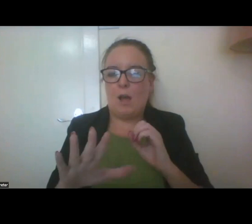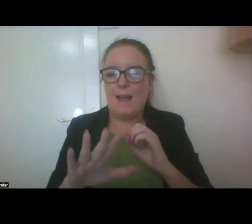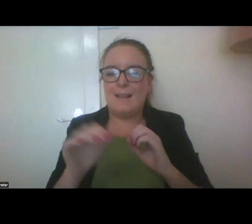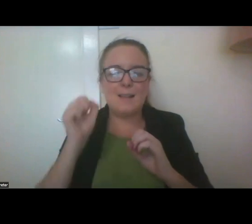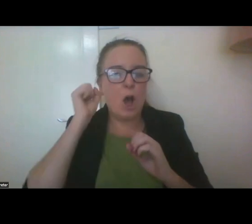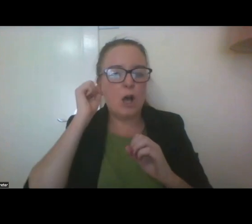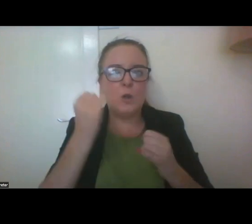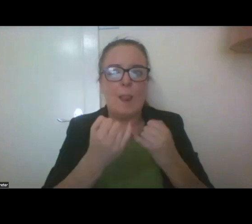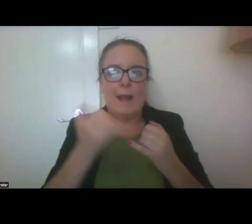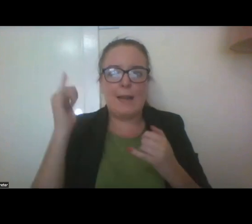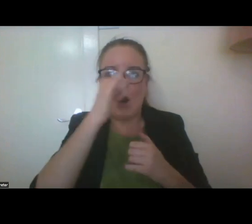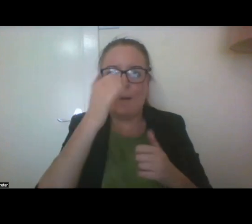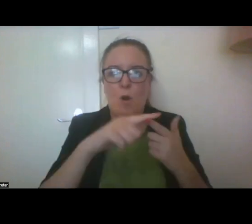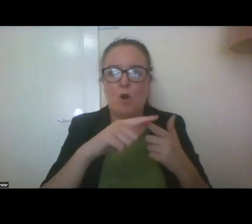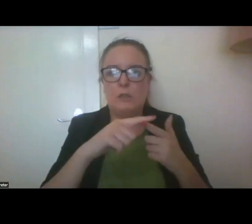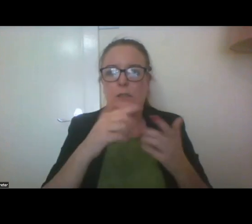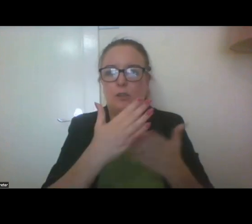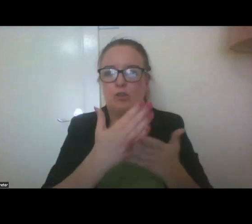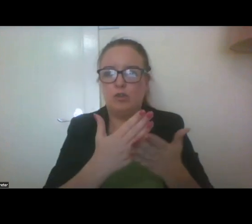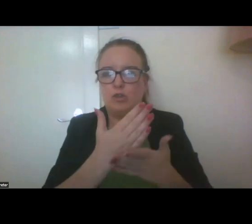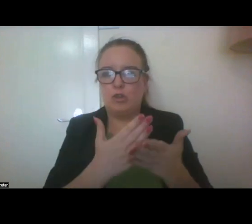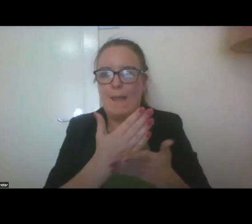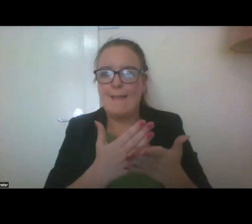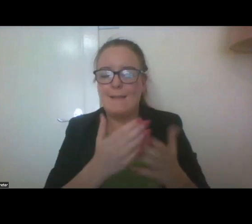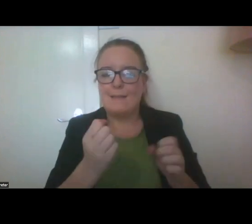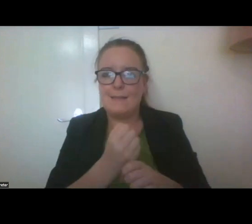It's very interesting listening to Oran before.